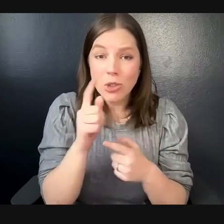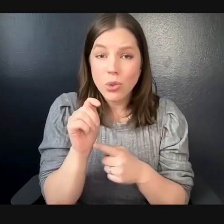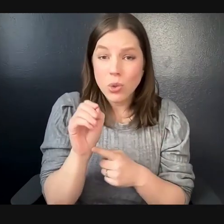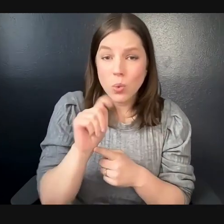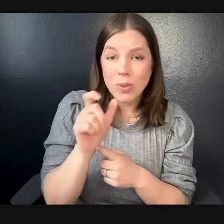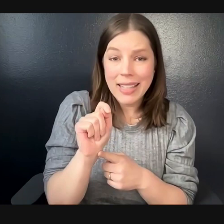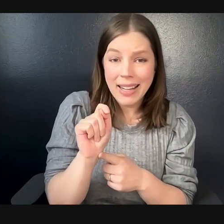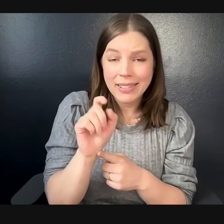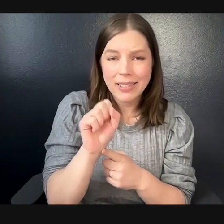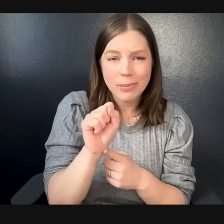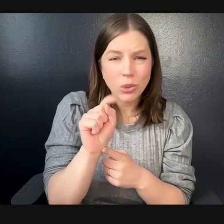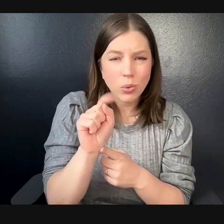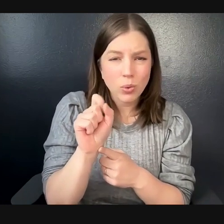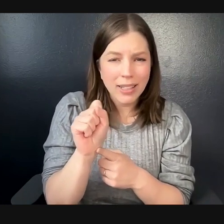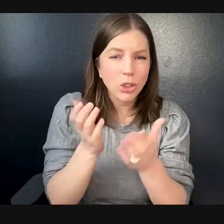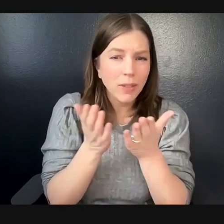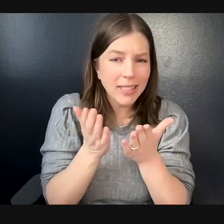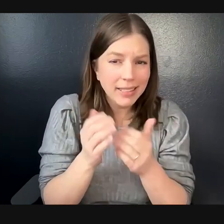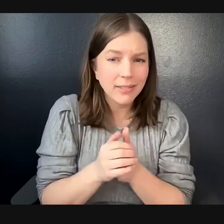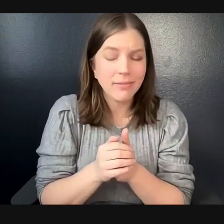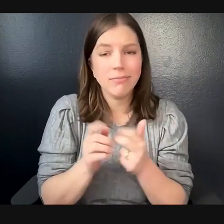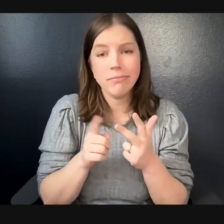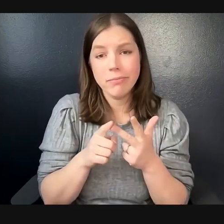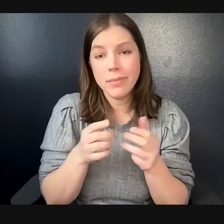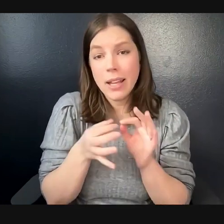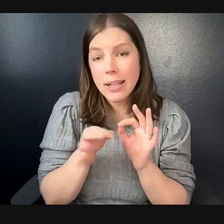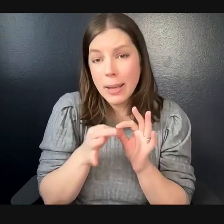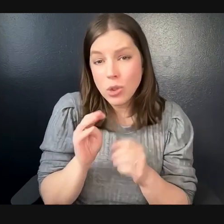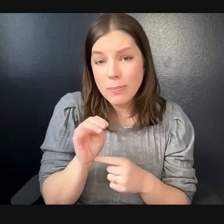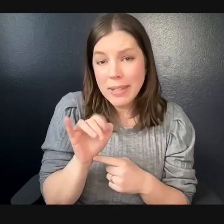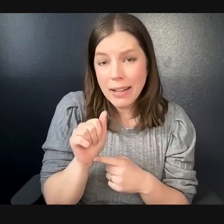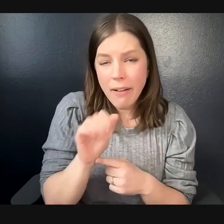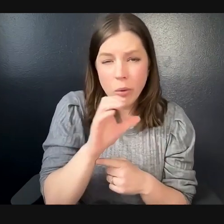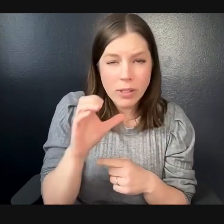speech to text services, captioned media,